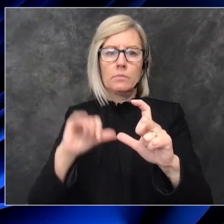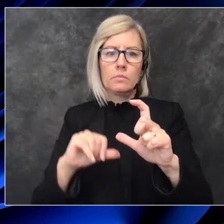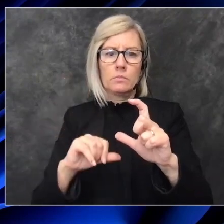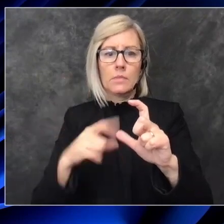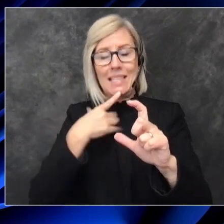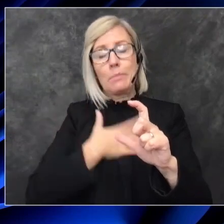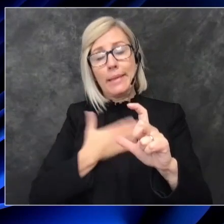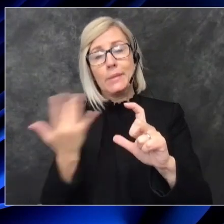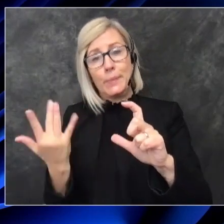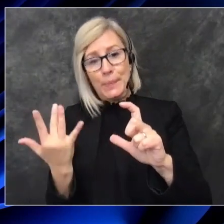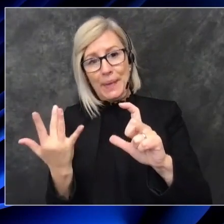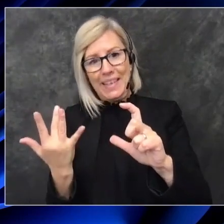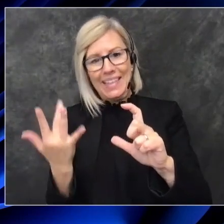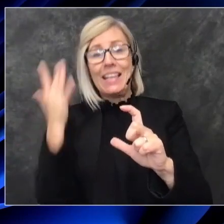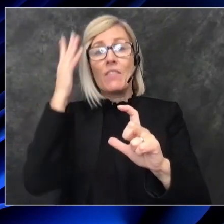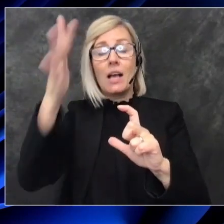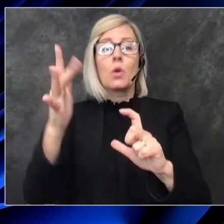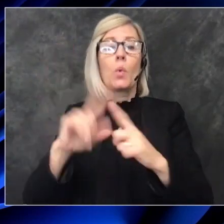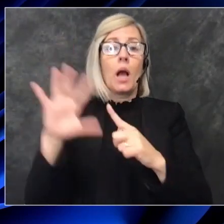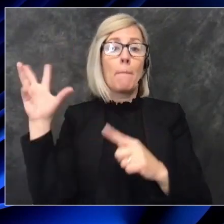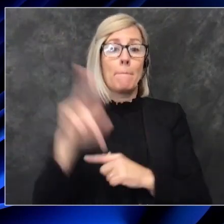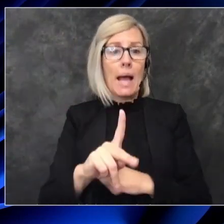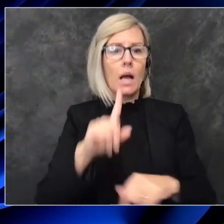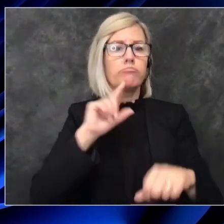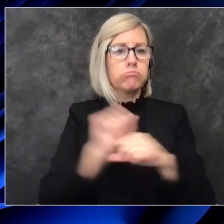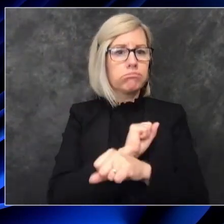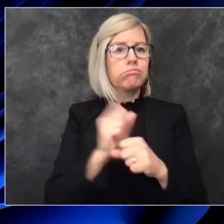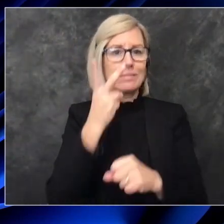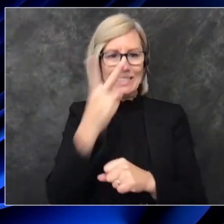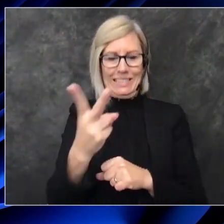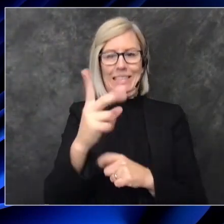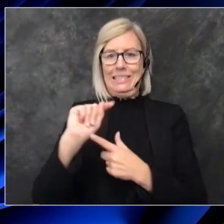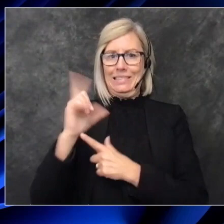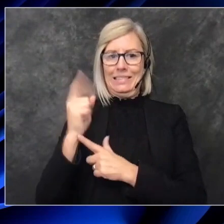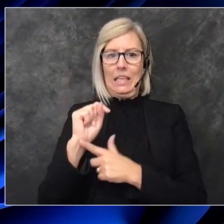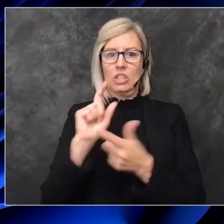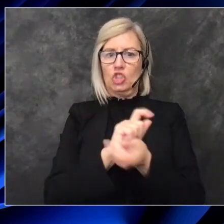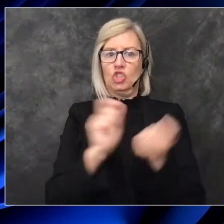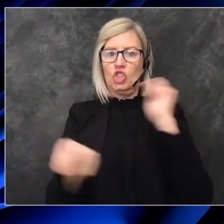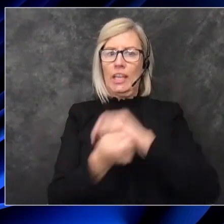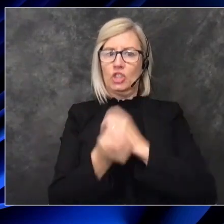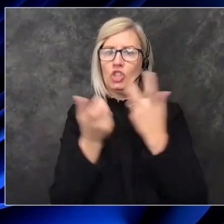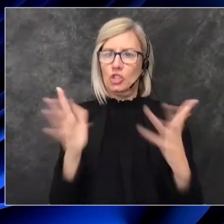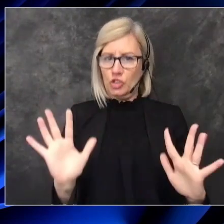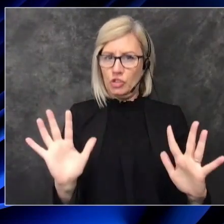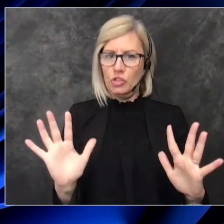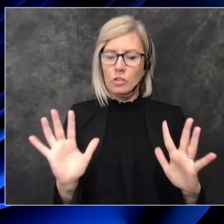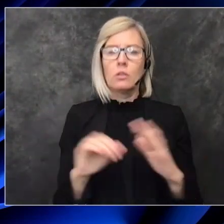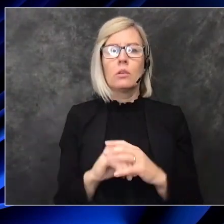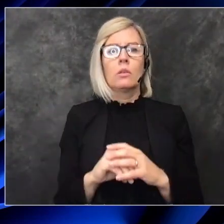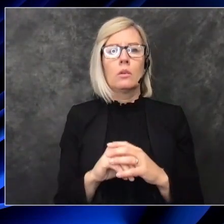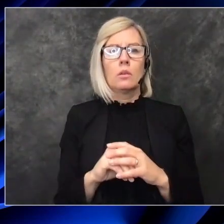eventually when it comes back you'll be able to see that the text has changed. Now if we take that window that